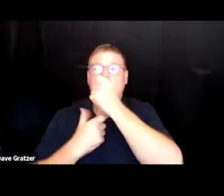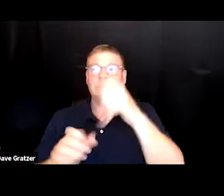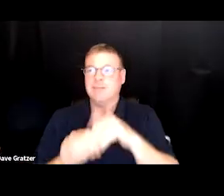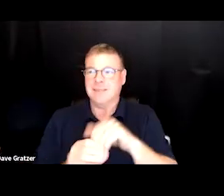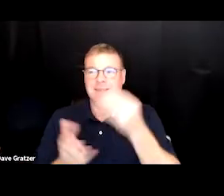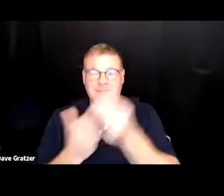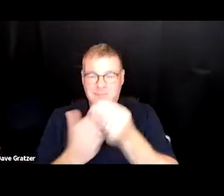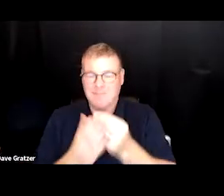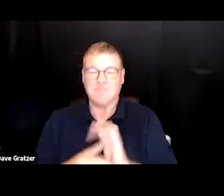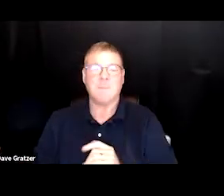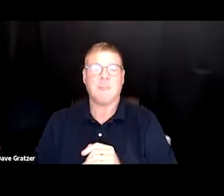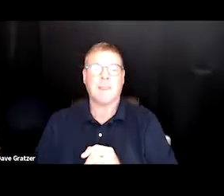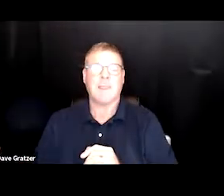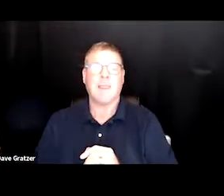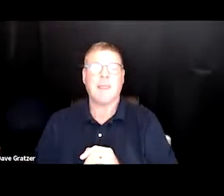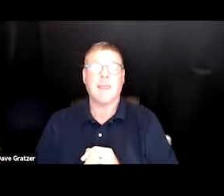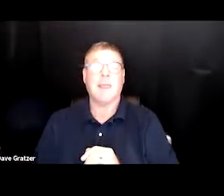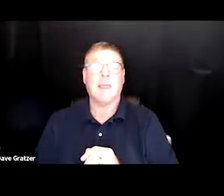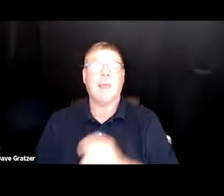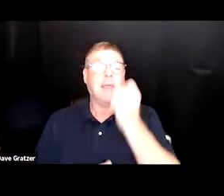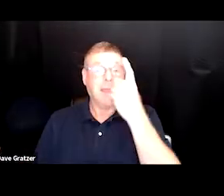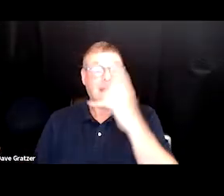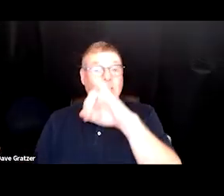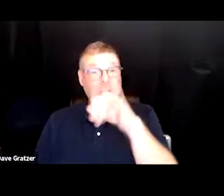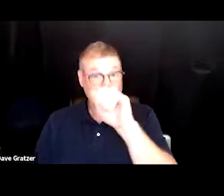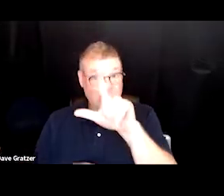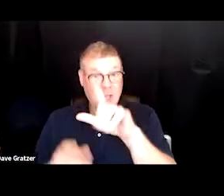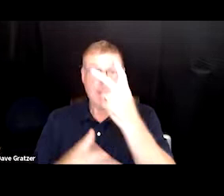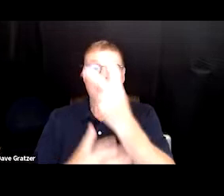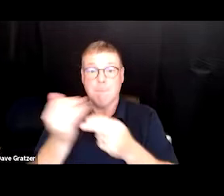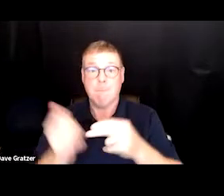The jail resources are both state and federal.